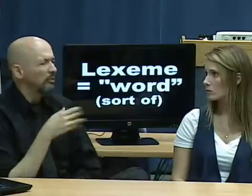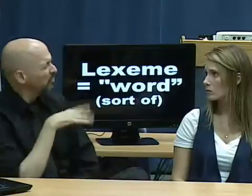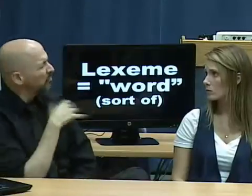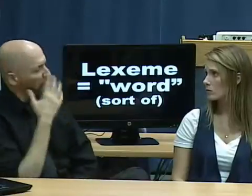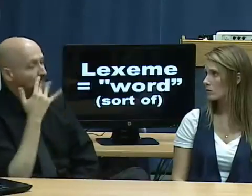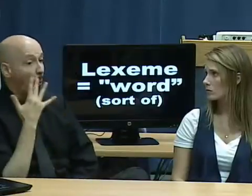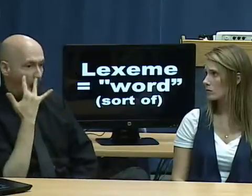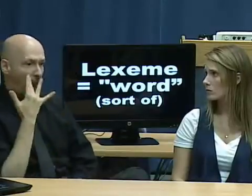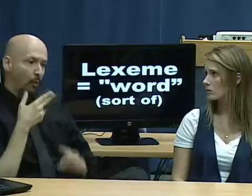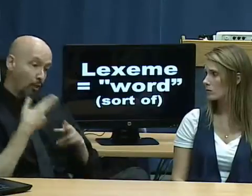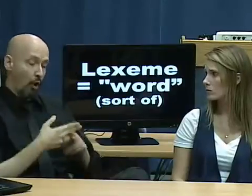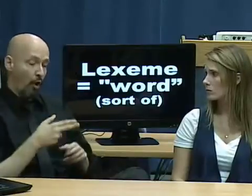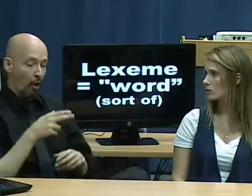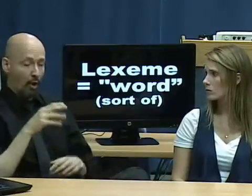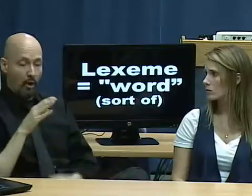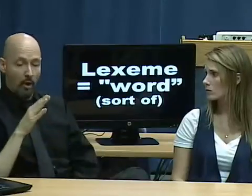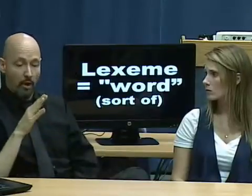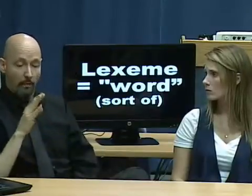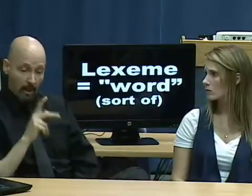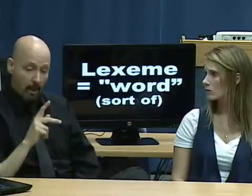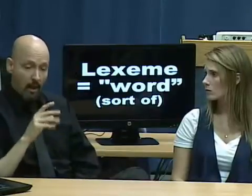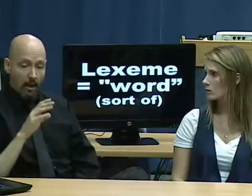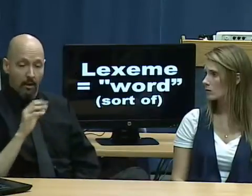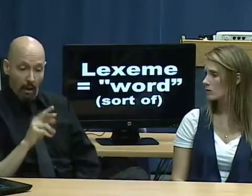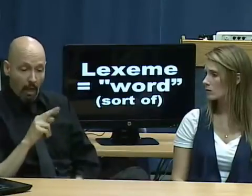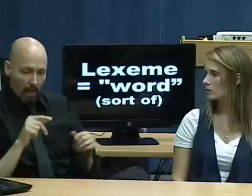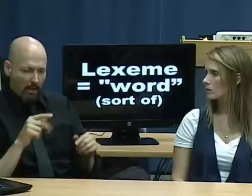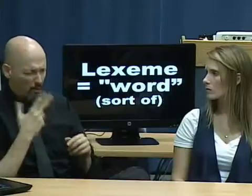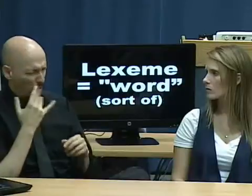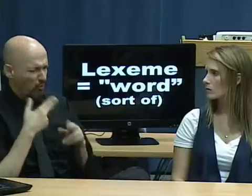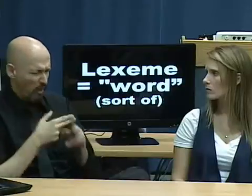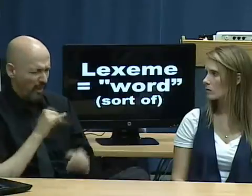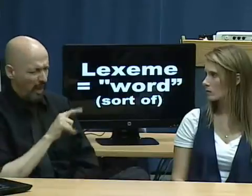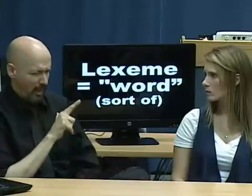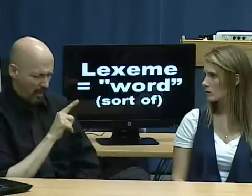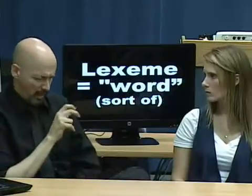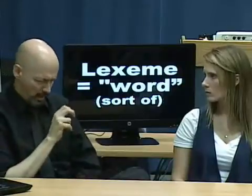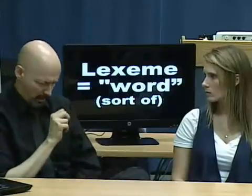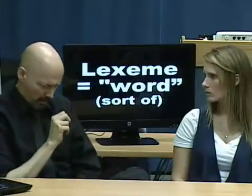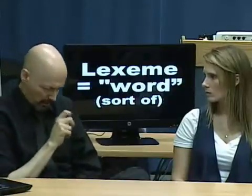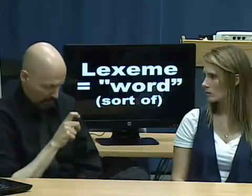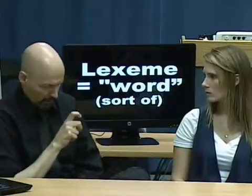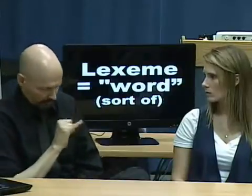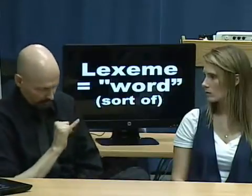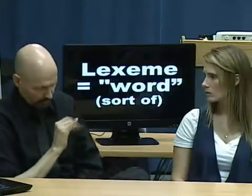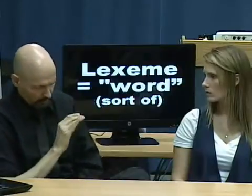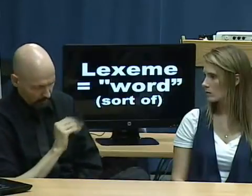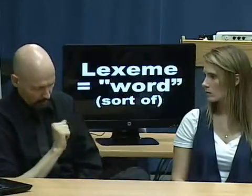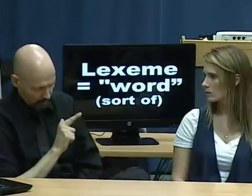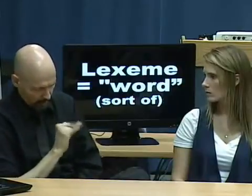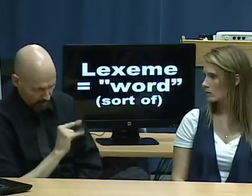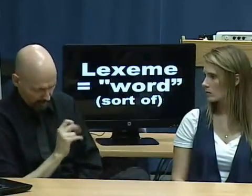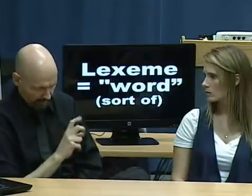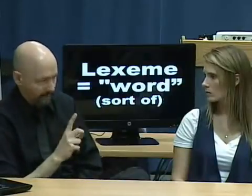Do you know why we call #BACK "LEXICALIZED"?